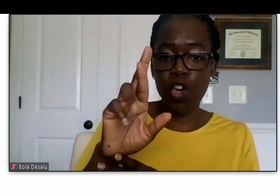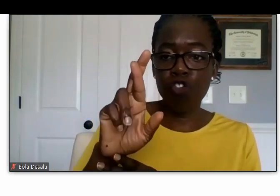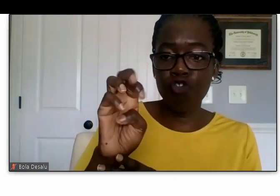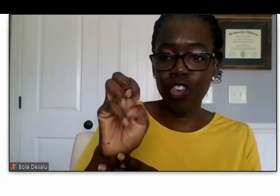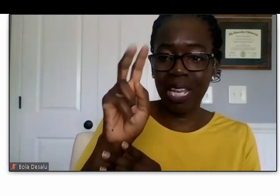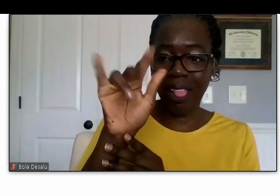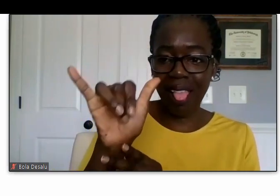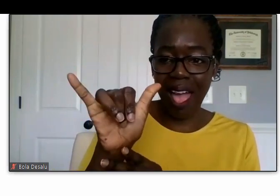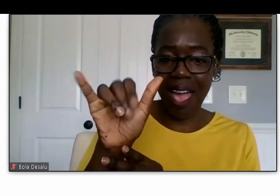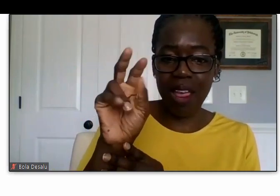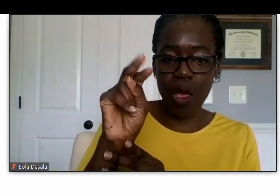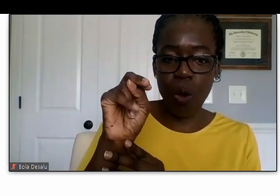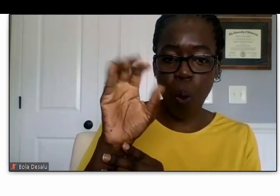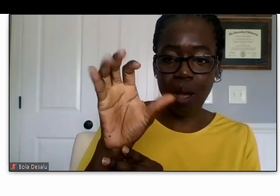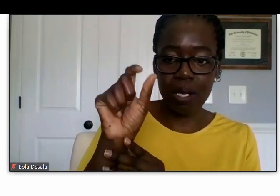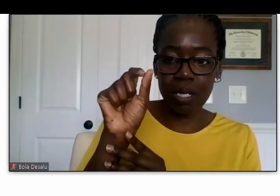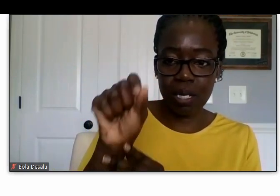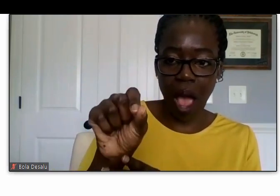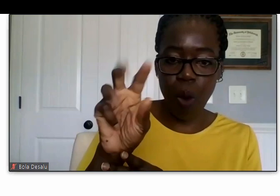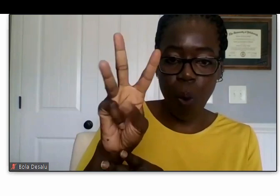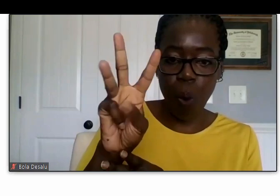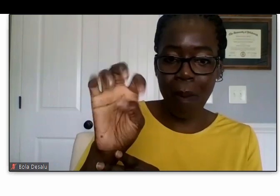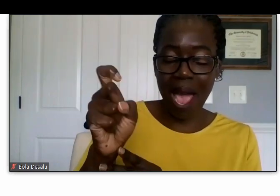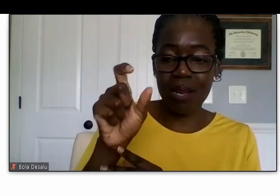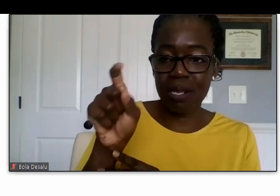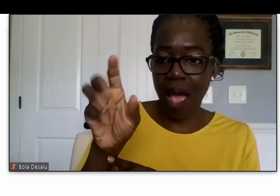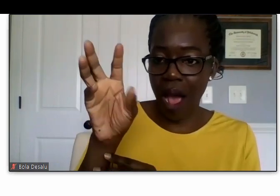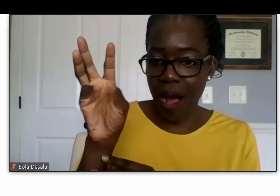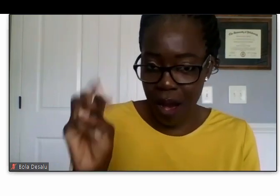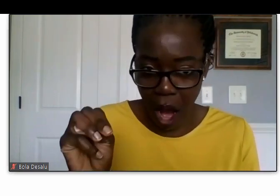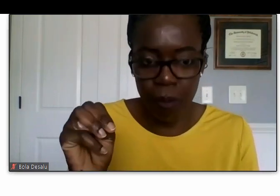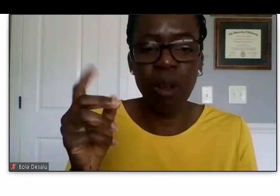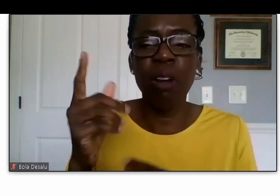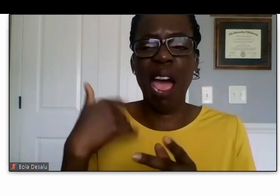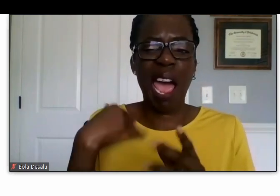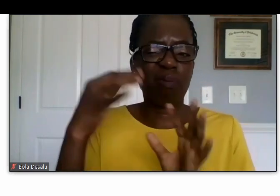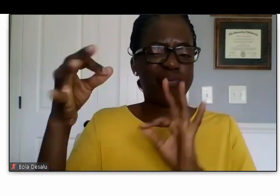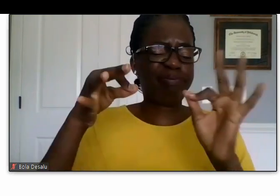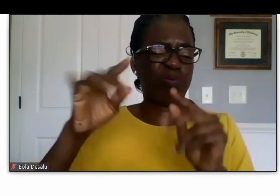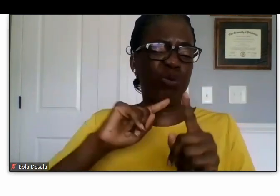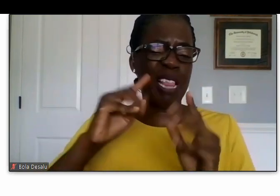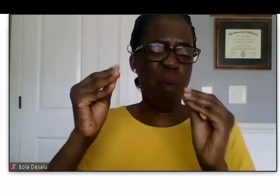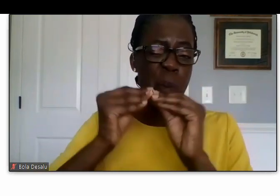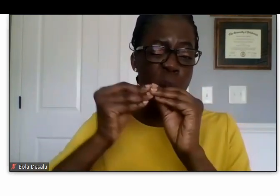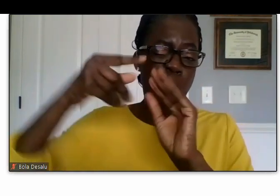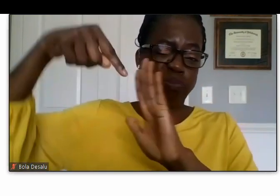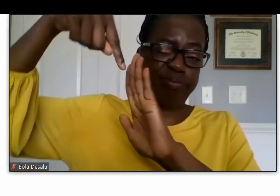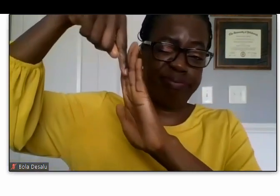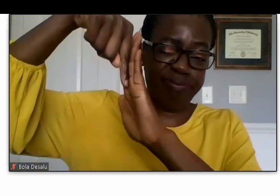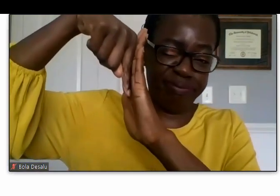You have to register at relaync.webex.com.